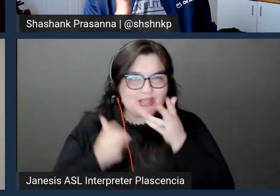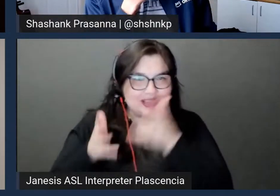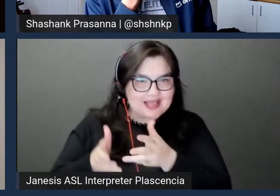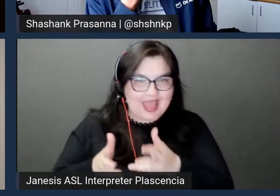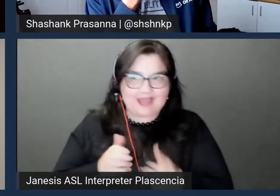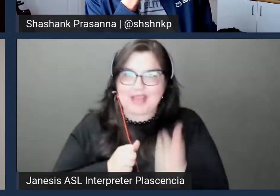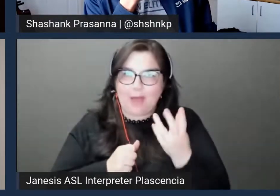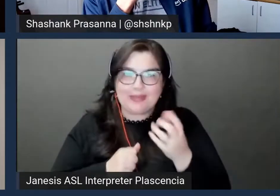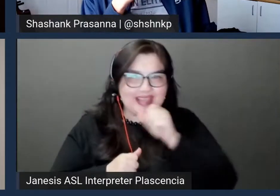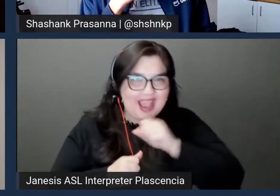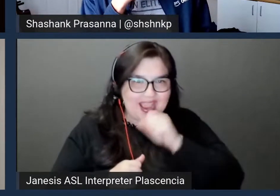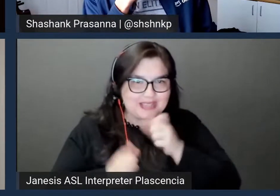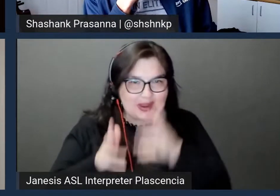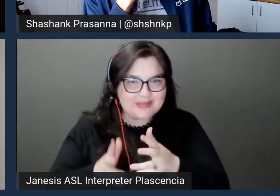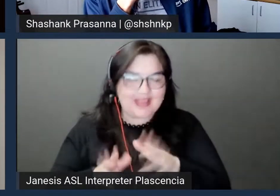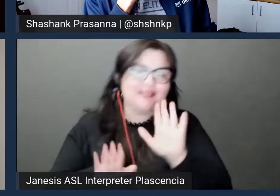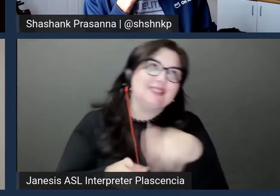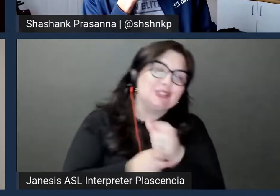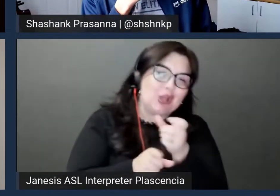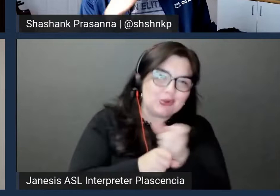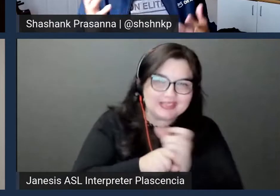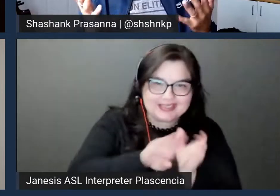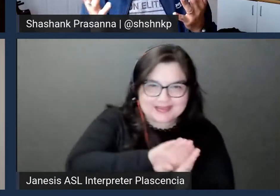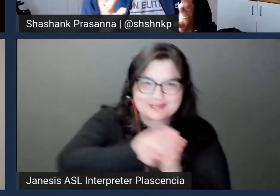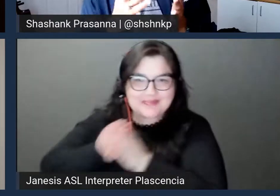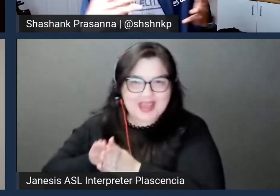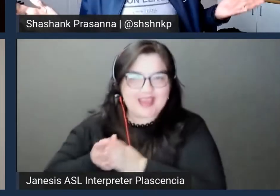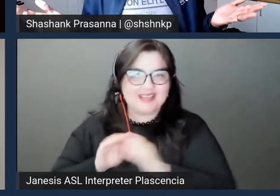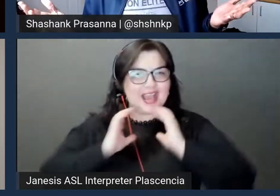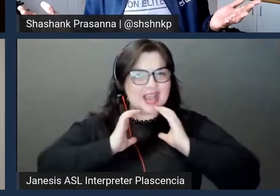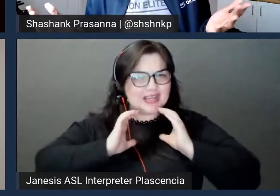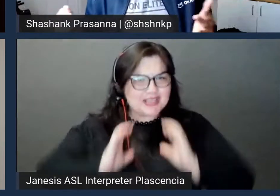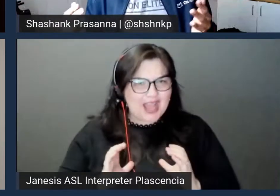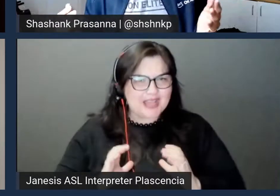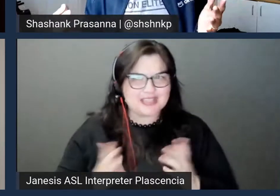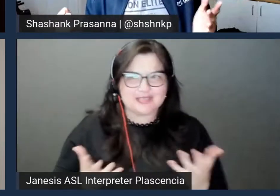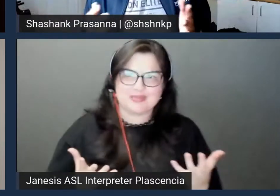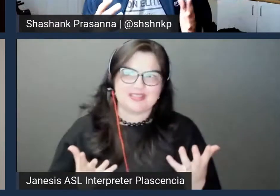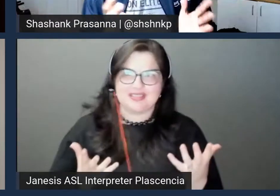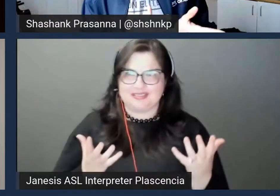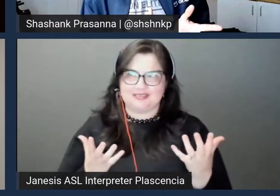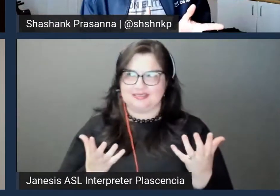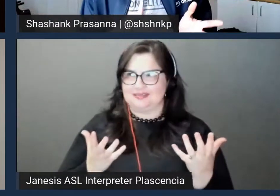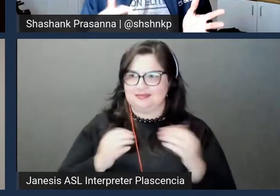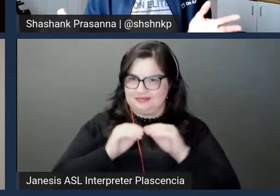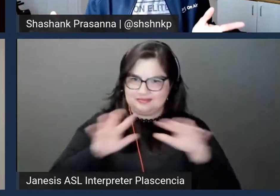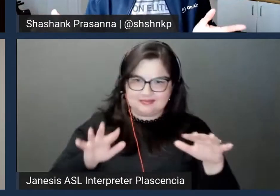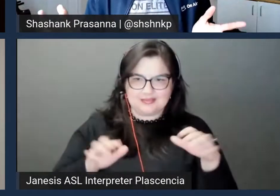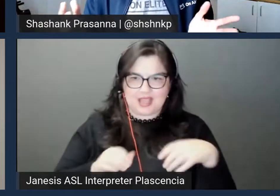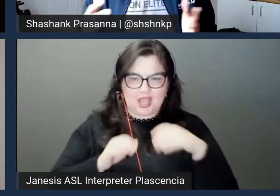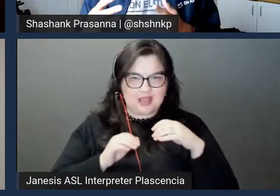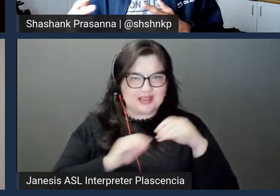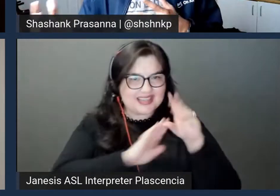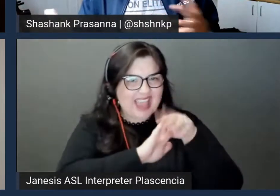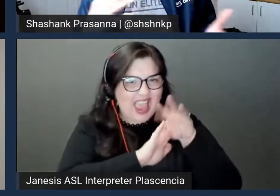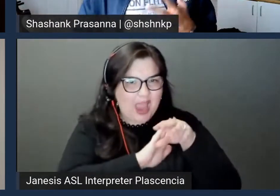But jokes aside with, the customers, what is the scale of cameras? Is it like few, or hundreds, or what is sort